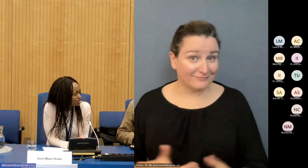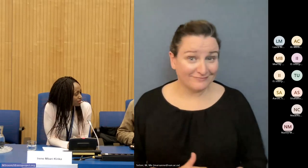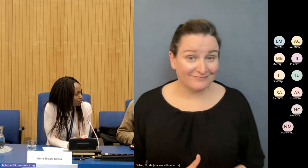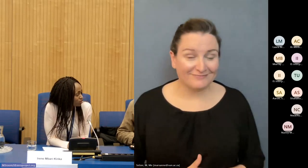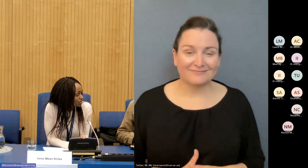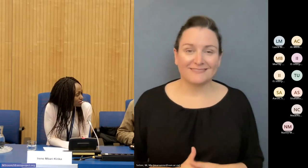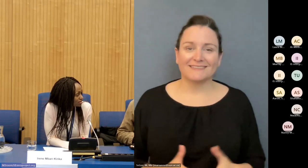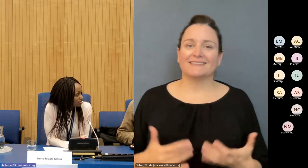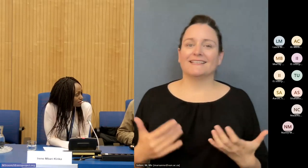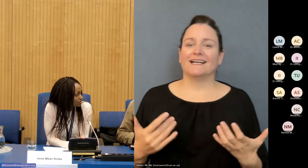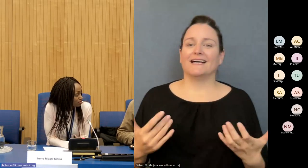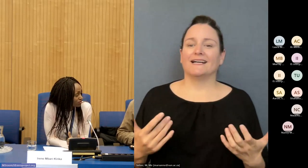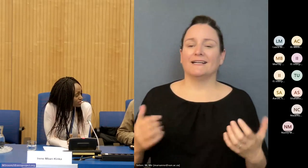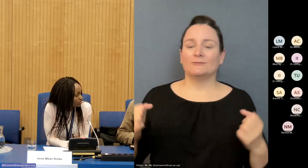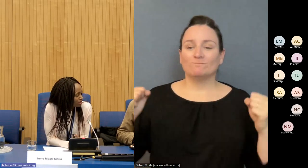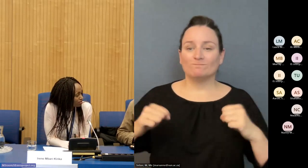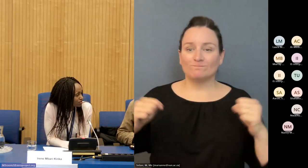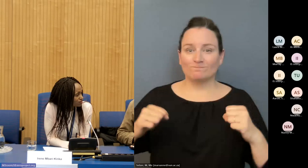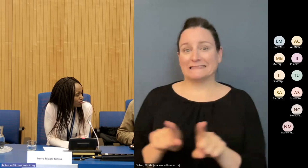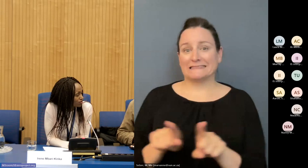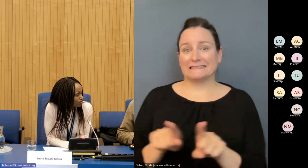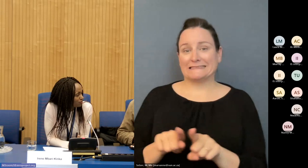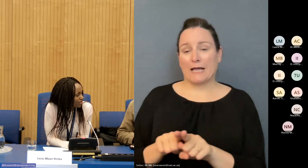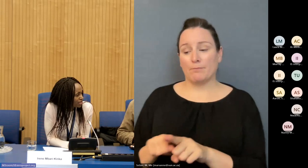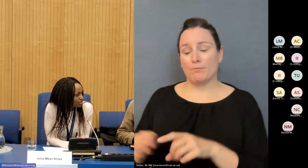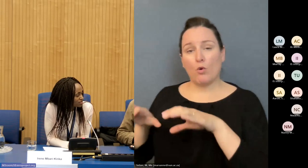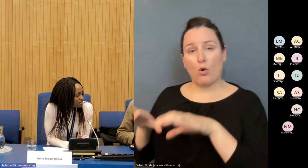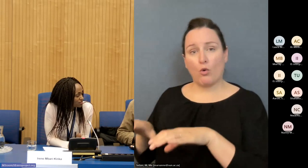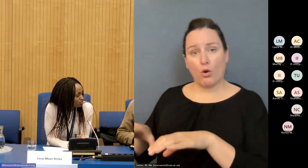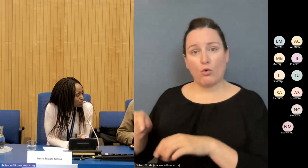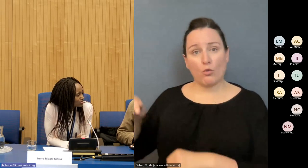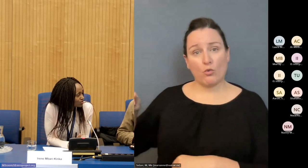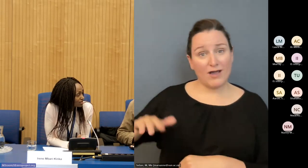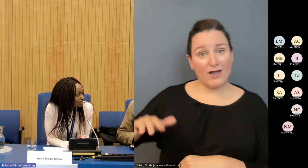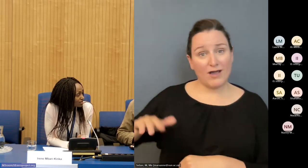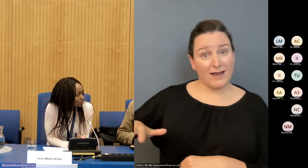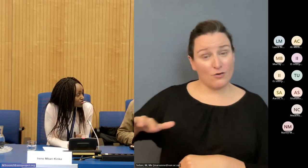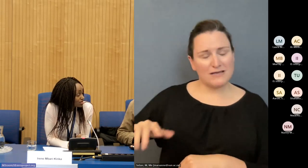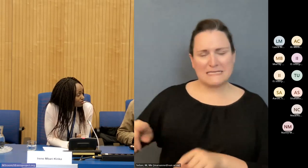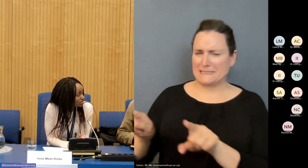in their project in the Democratic Republic of the Congo. It is important to think about